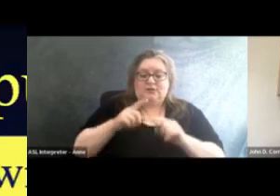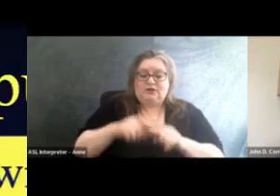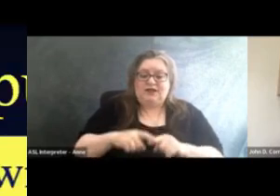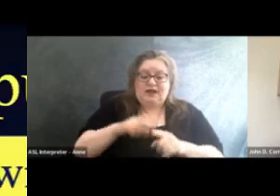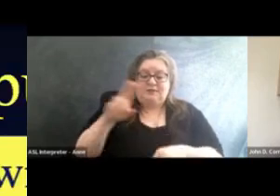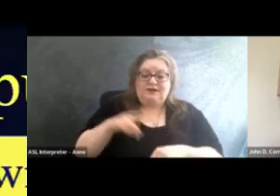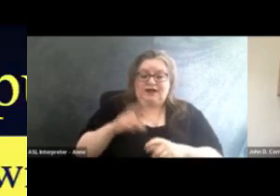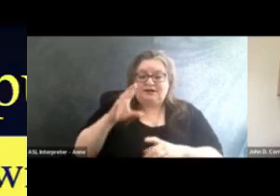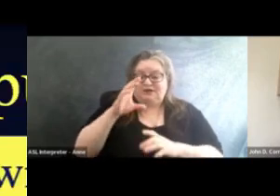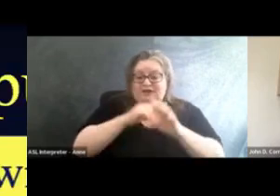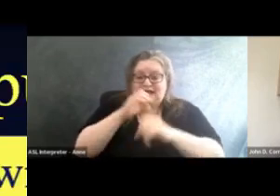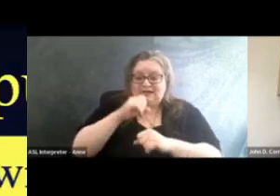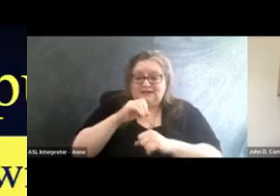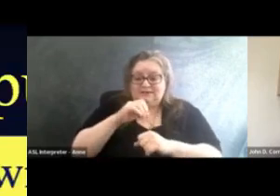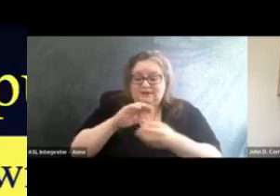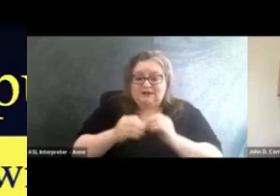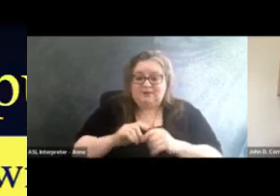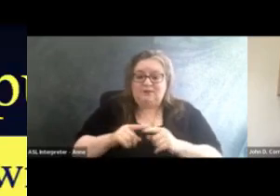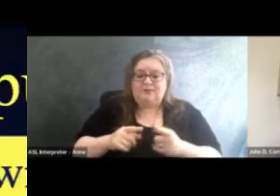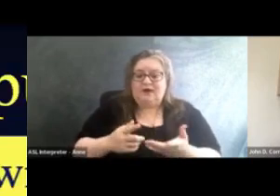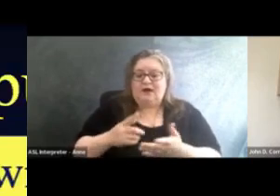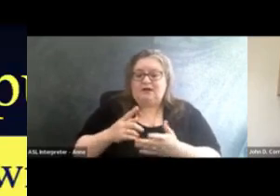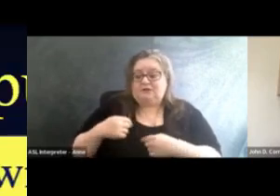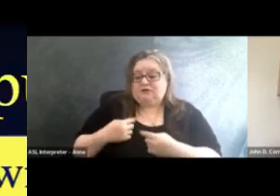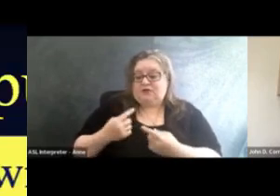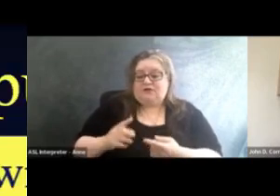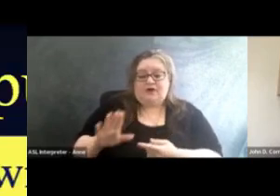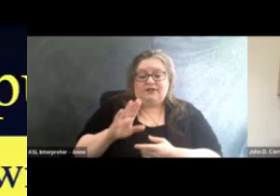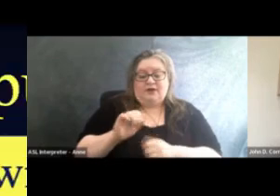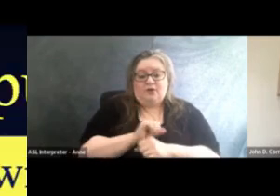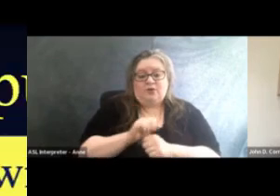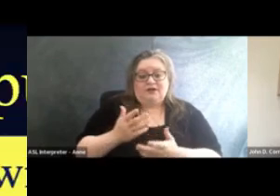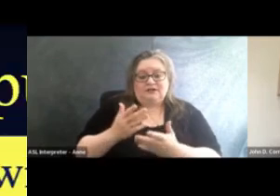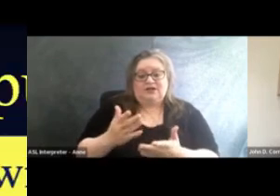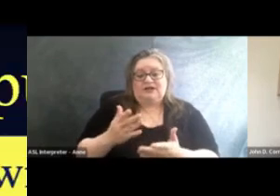estimates. But so far where, what their preliminary work is suggesting is that these numbers